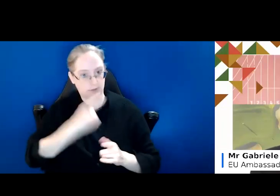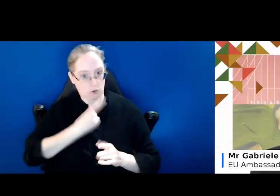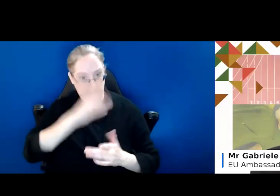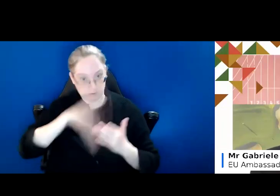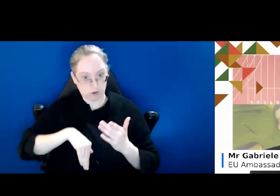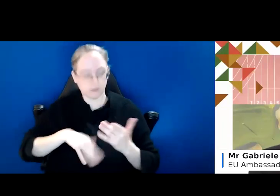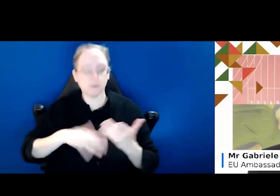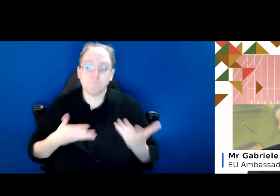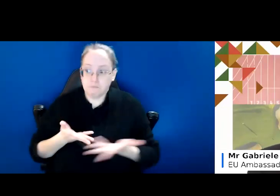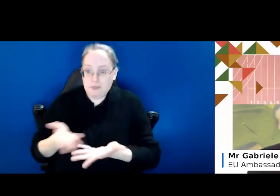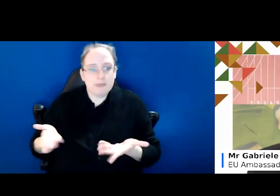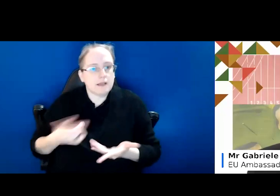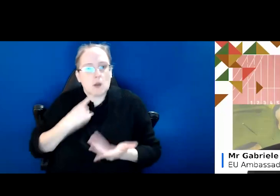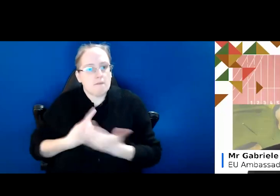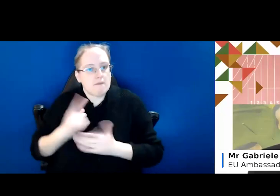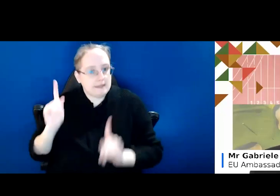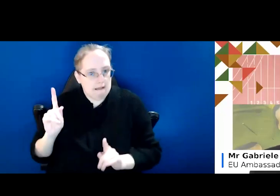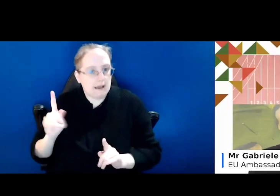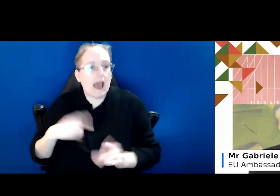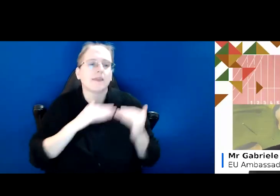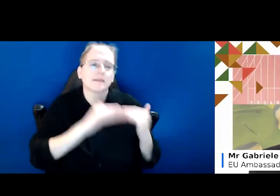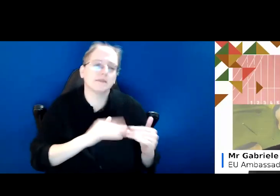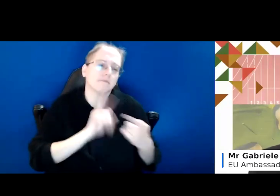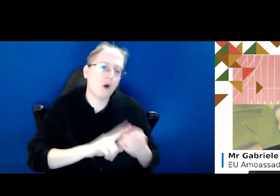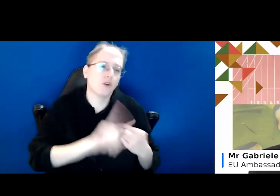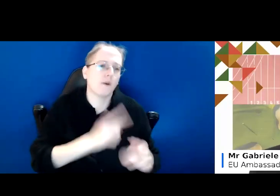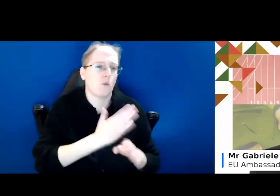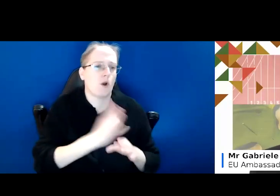and the consistent work conducted by the Australian Human Rights Committee